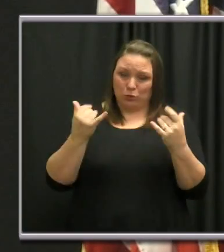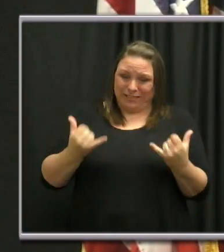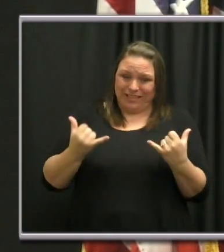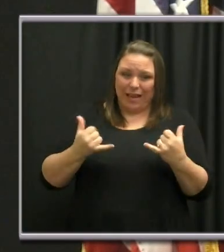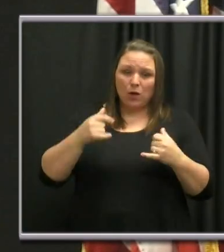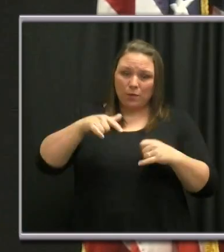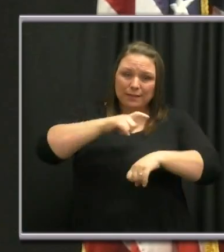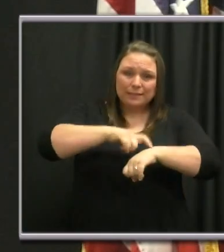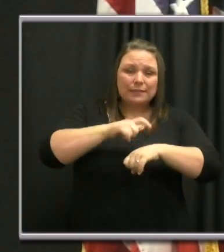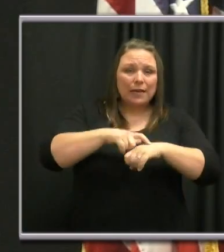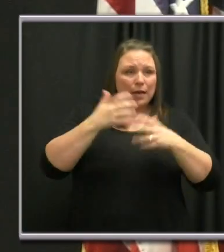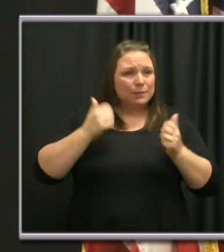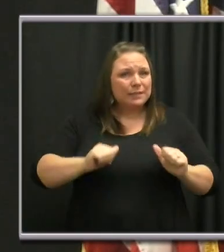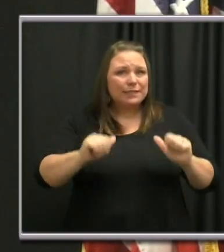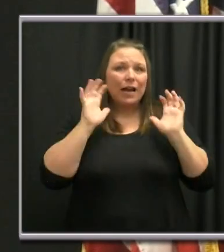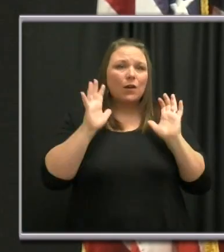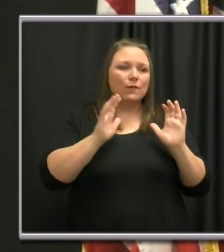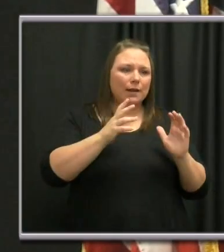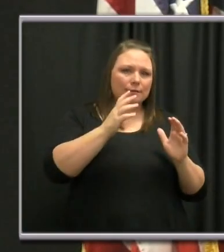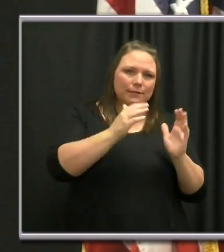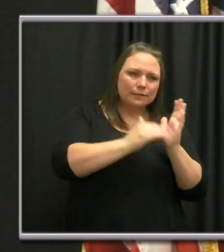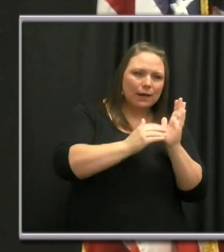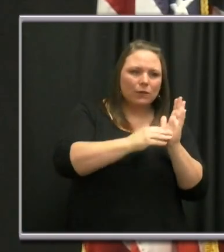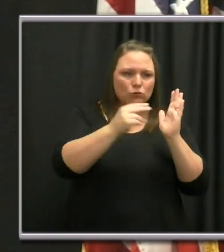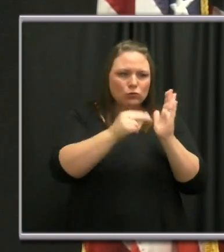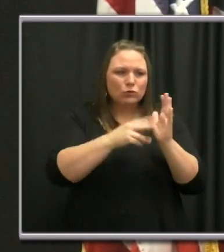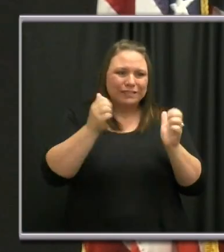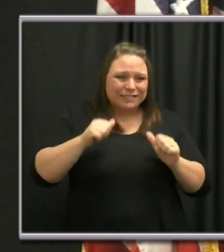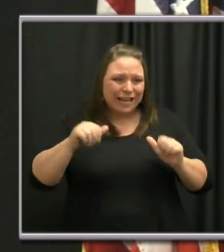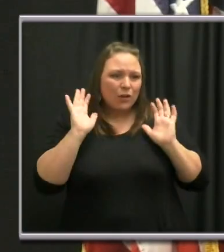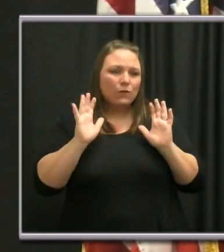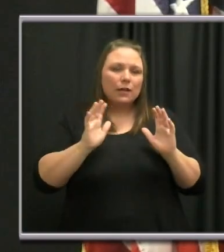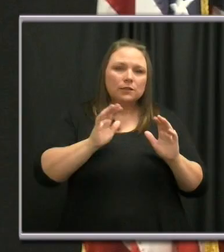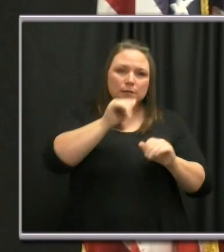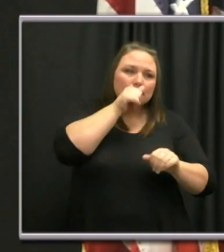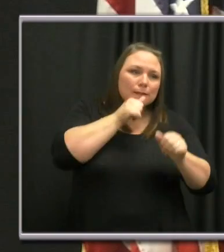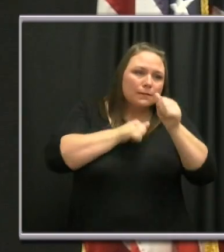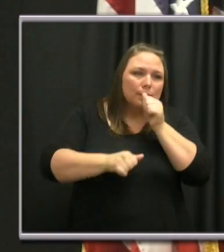AND WE SEE SO MANY PEOPLE AT